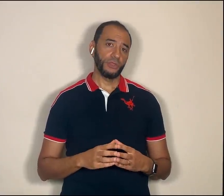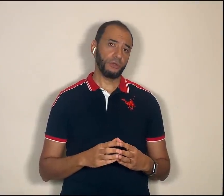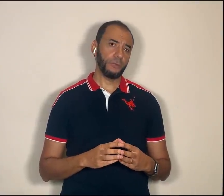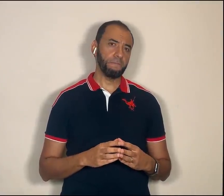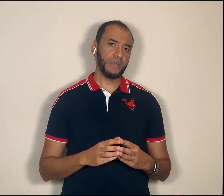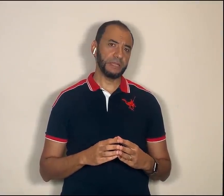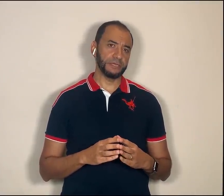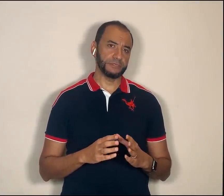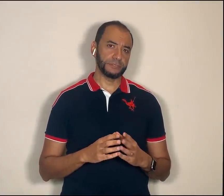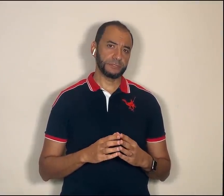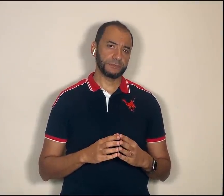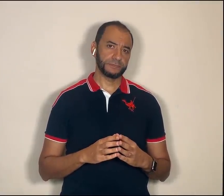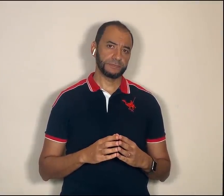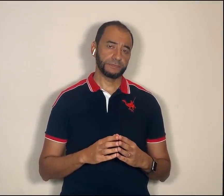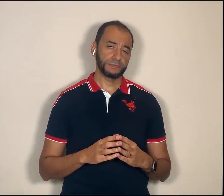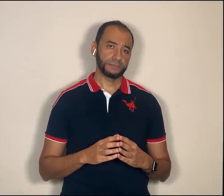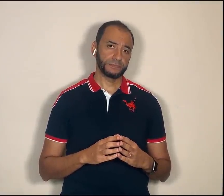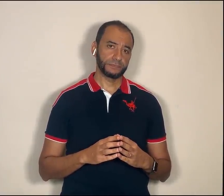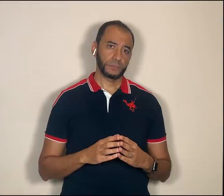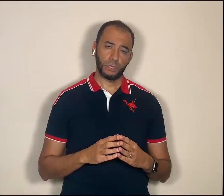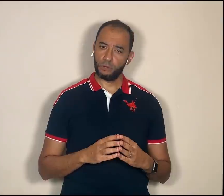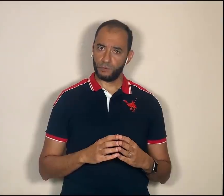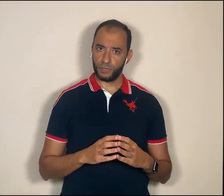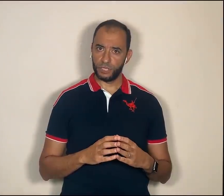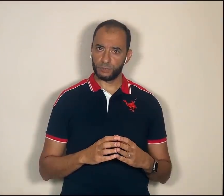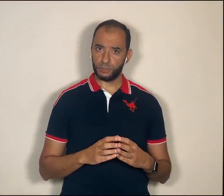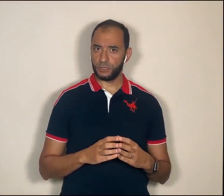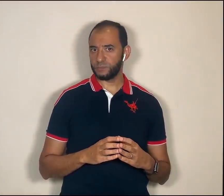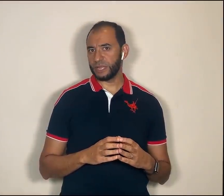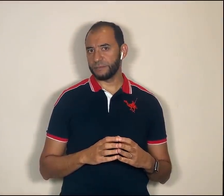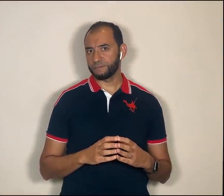There are millions of organisms on this planet,